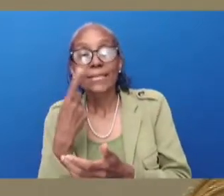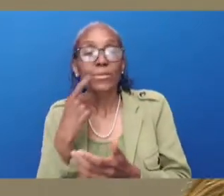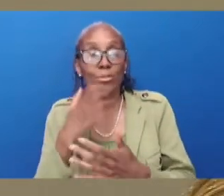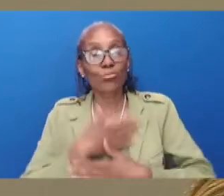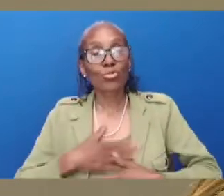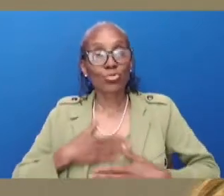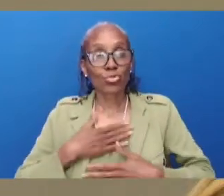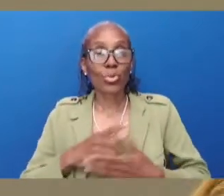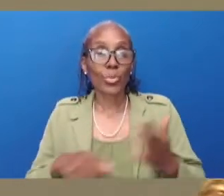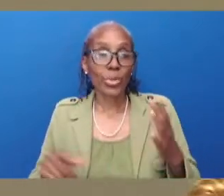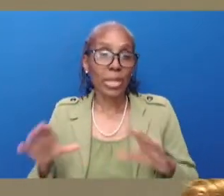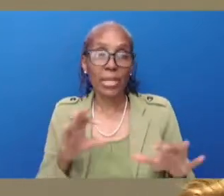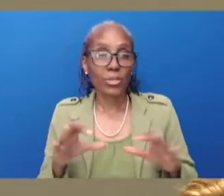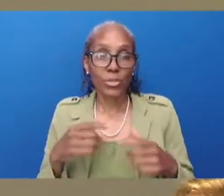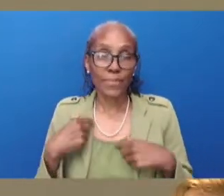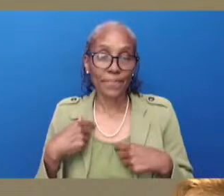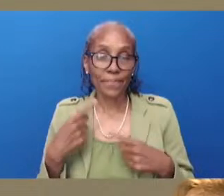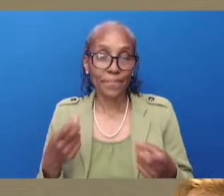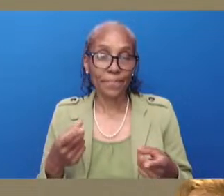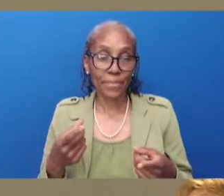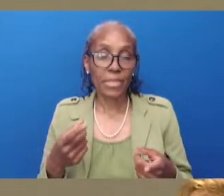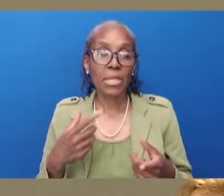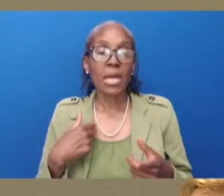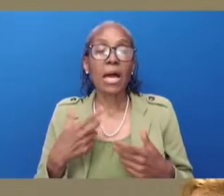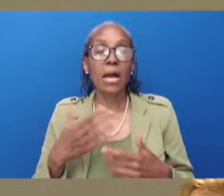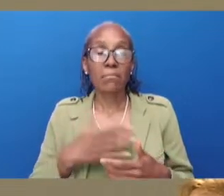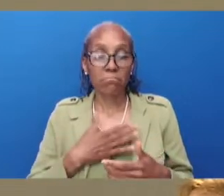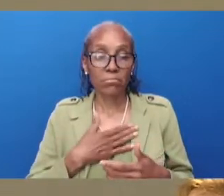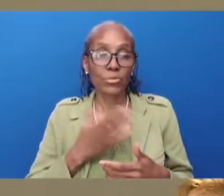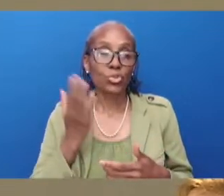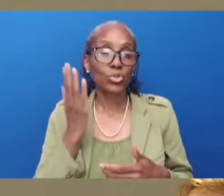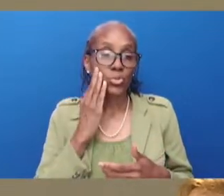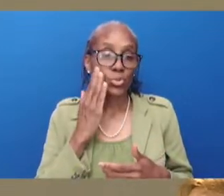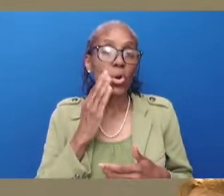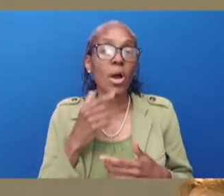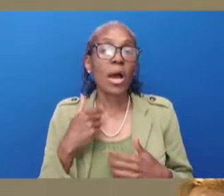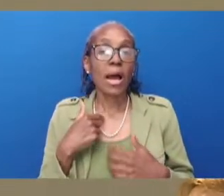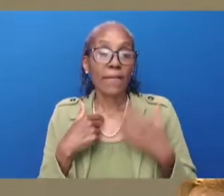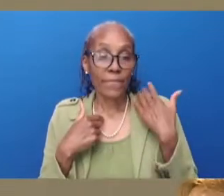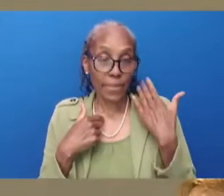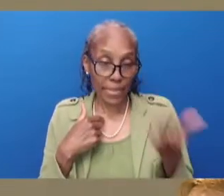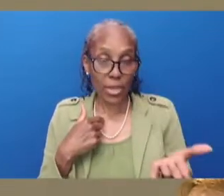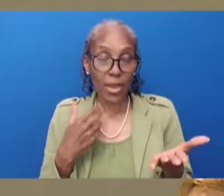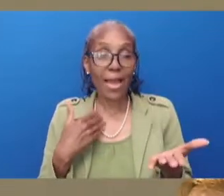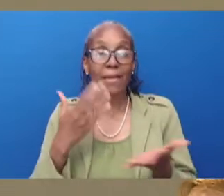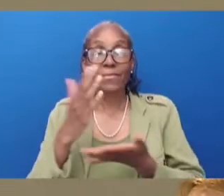AND I SAY THIS BECAUSE I ENJOY